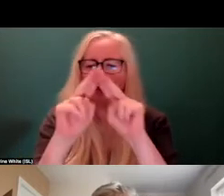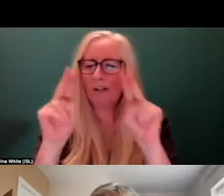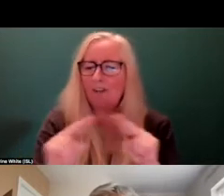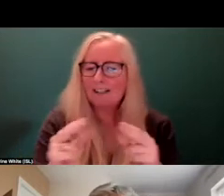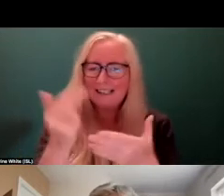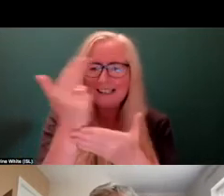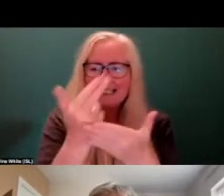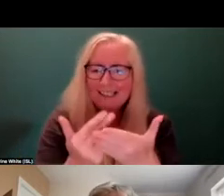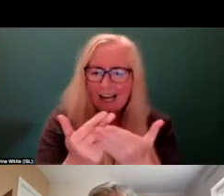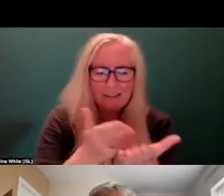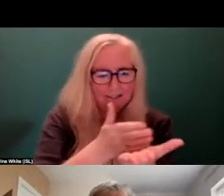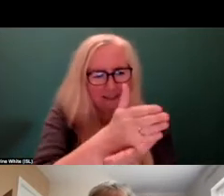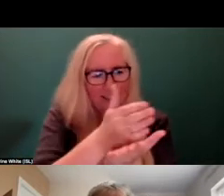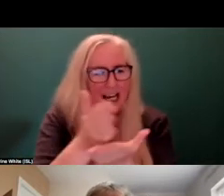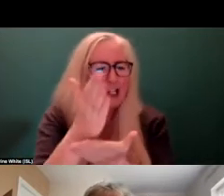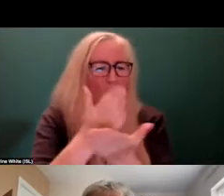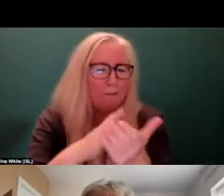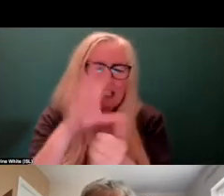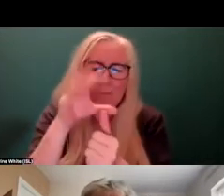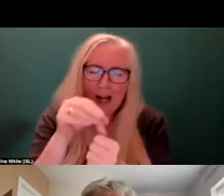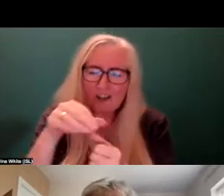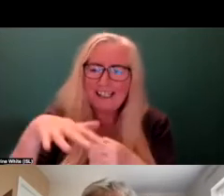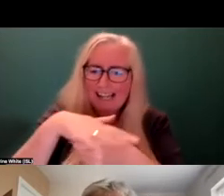Design, across all of these and some of the specialist areas.